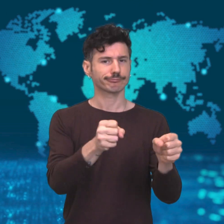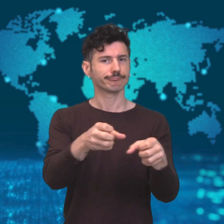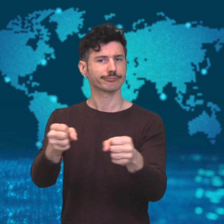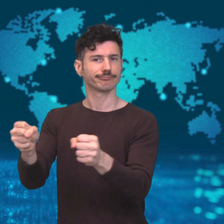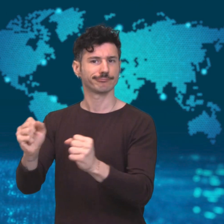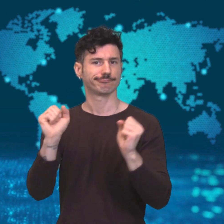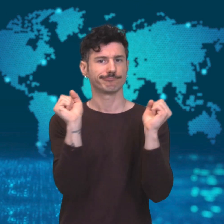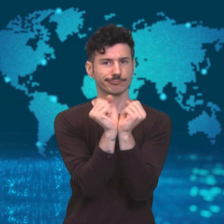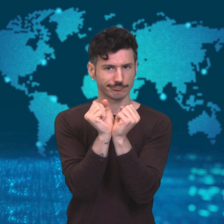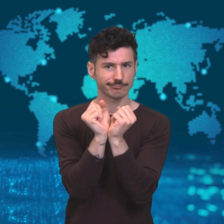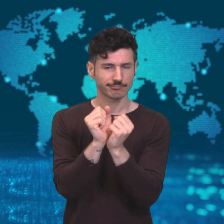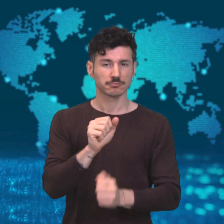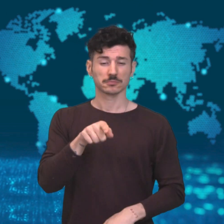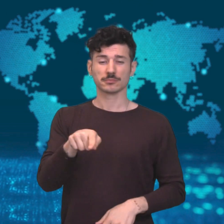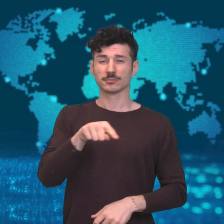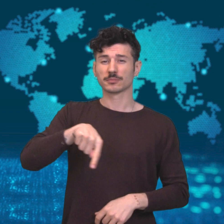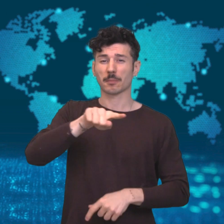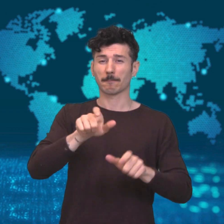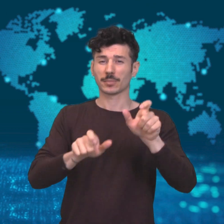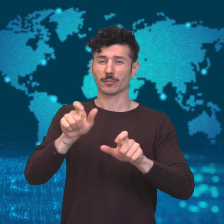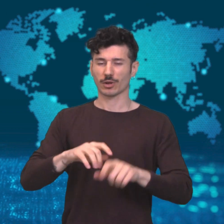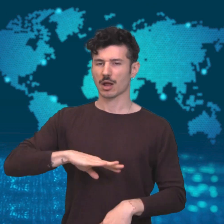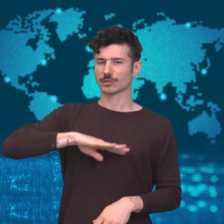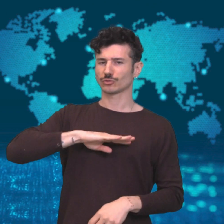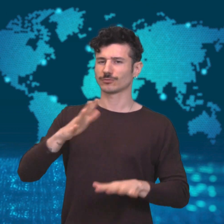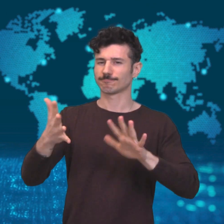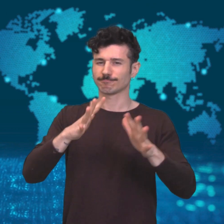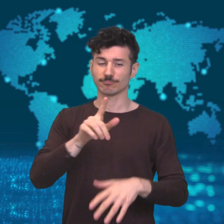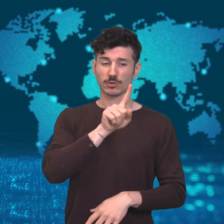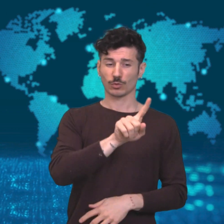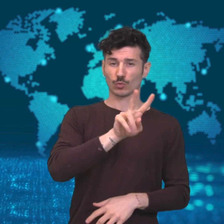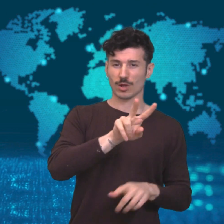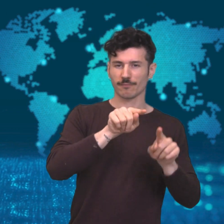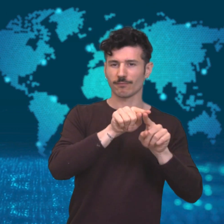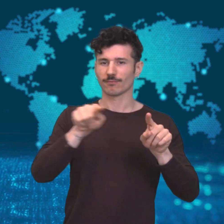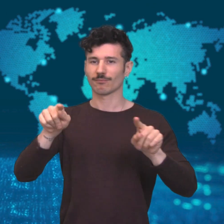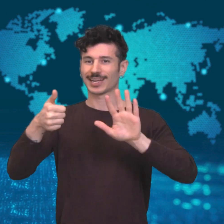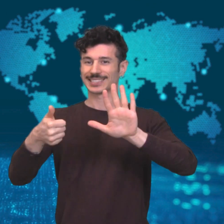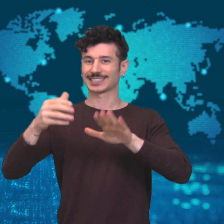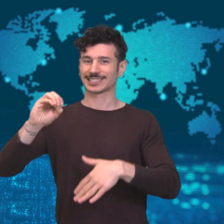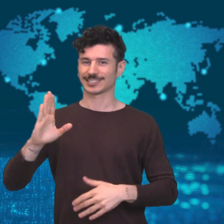The protests resulted in arresting 230 people aging